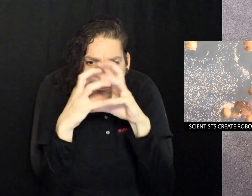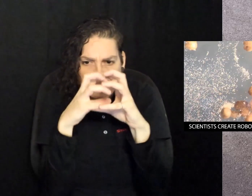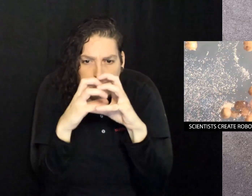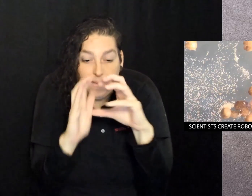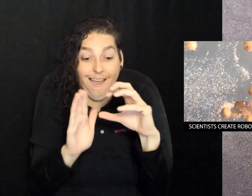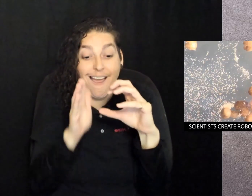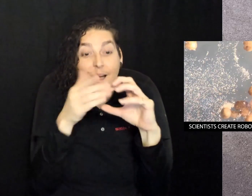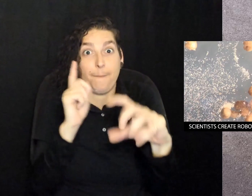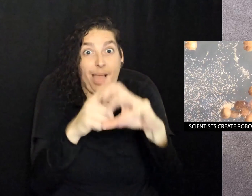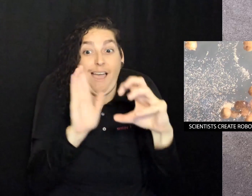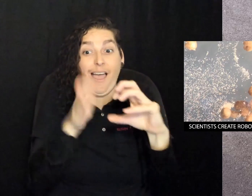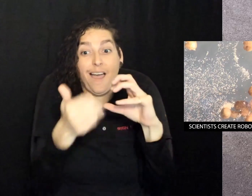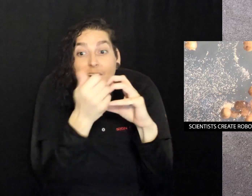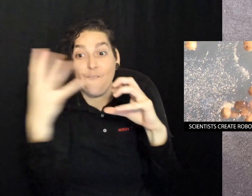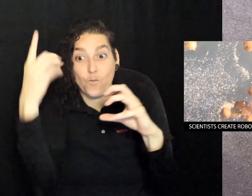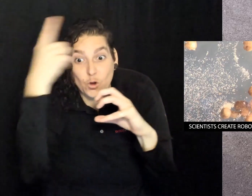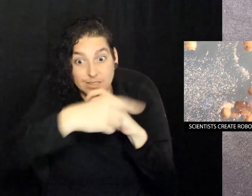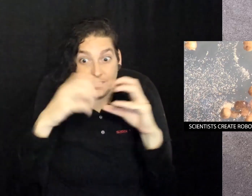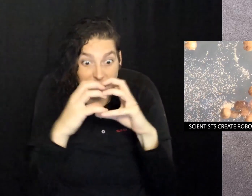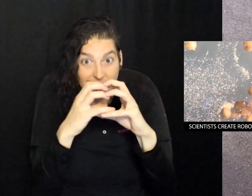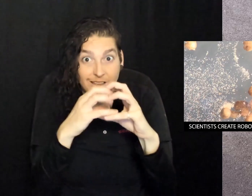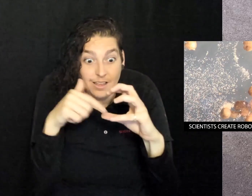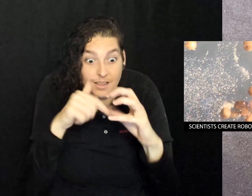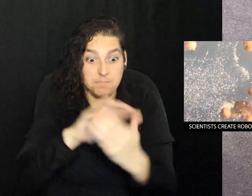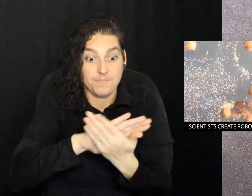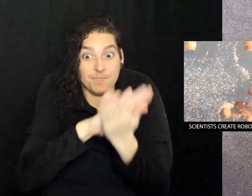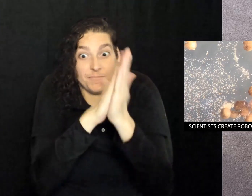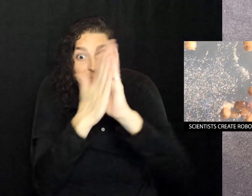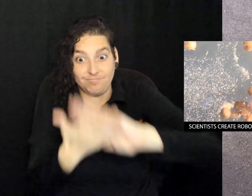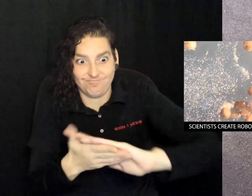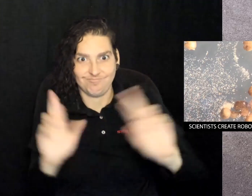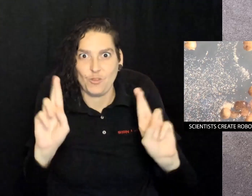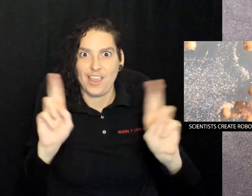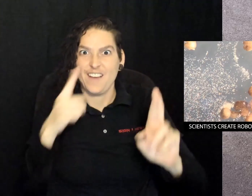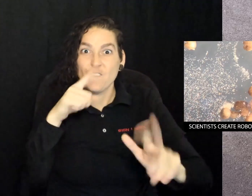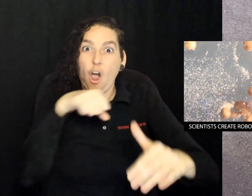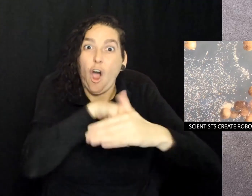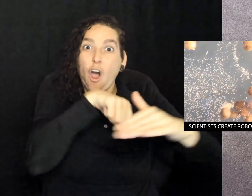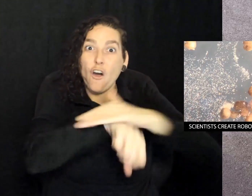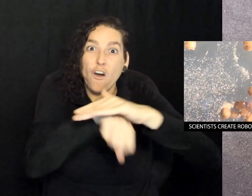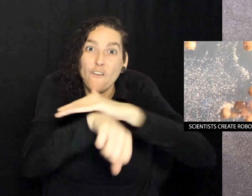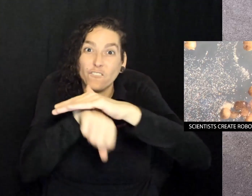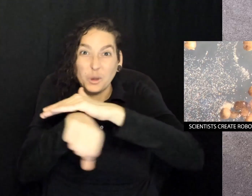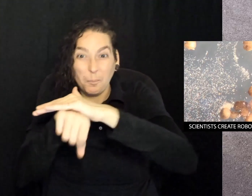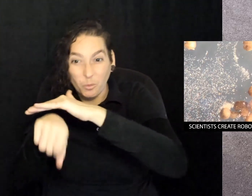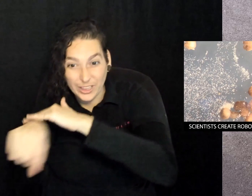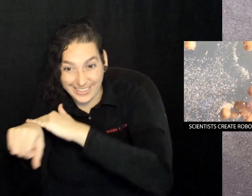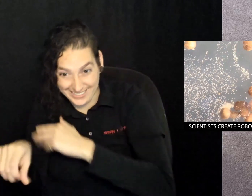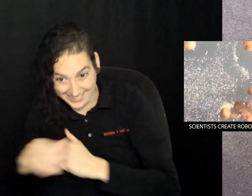the xenobots collects and compresses tiny loose stem cells together and after a few